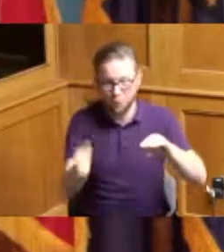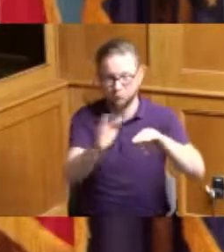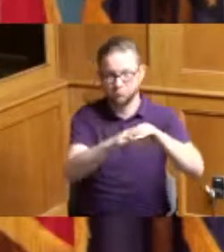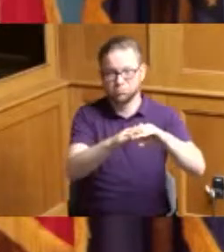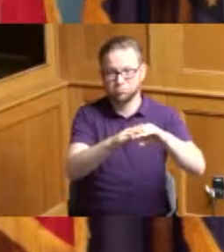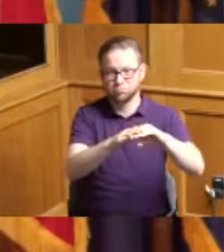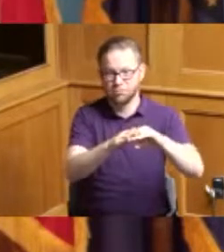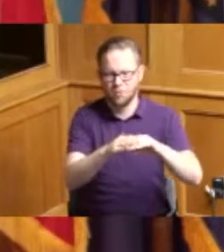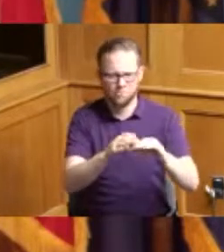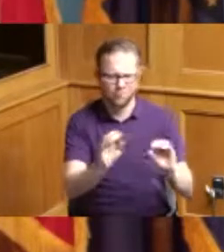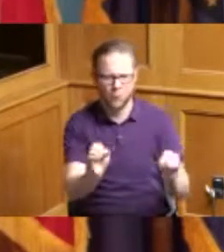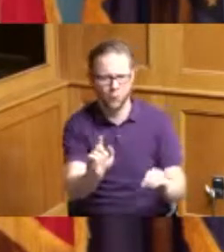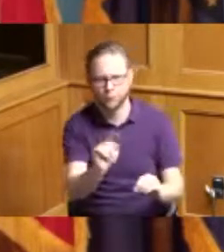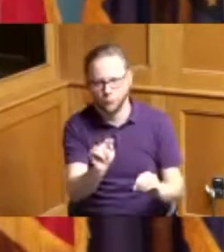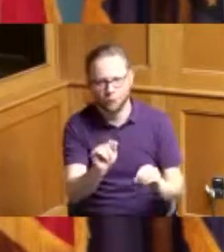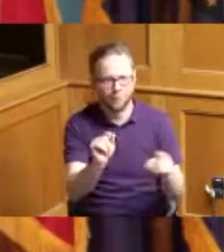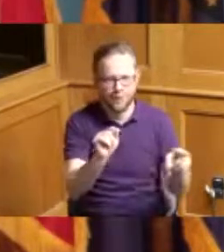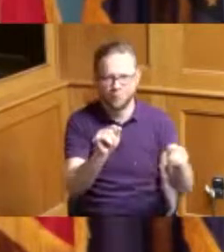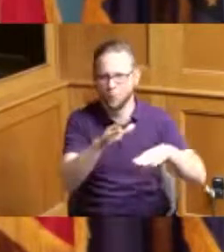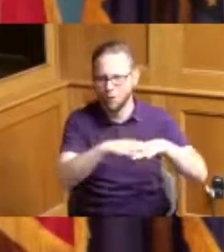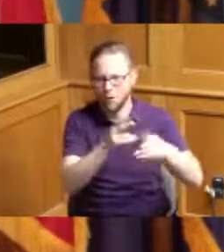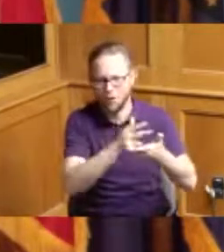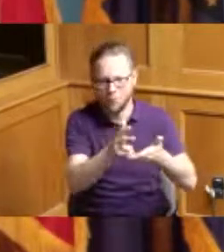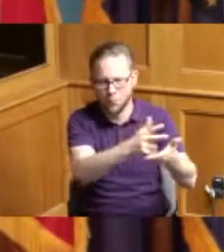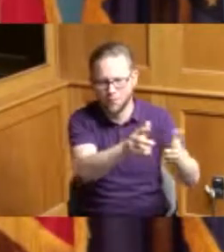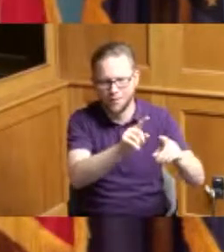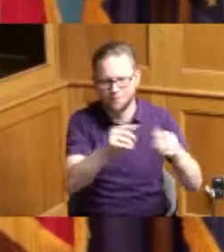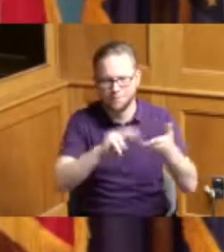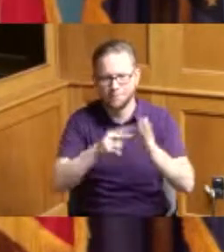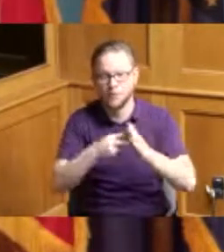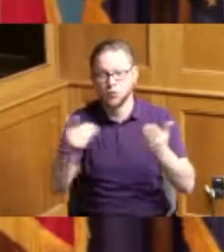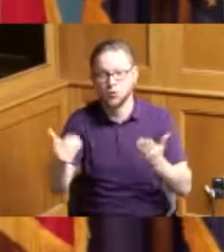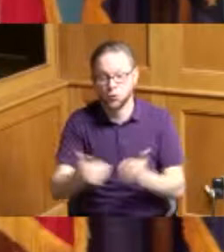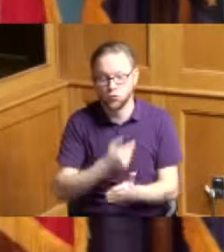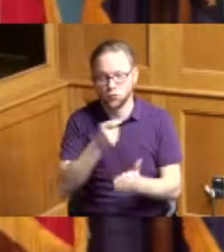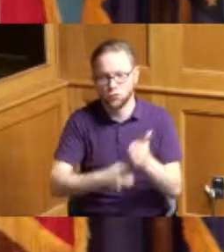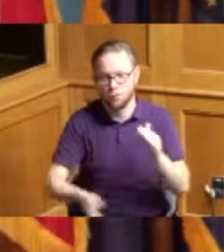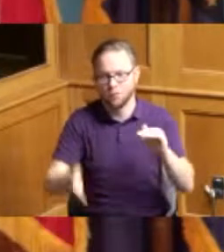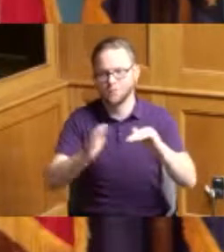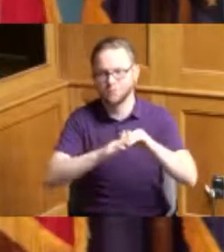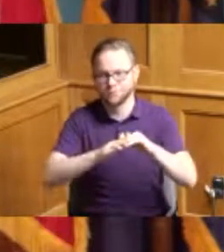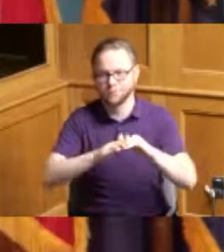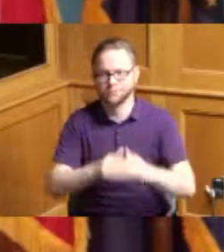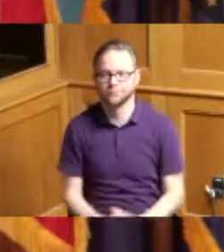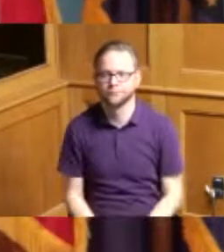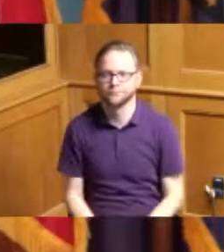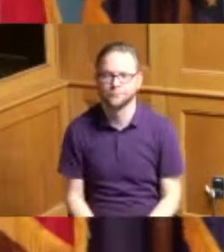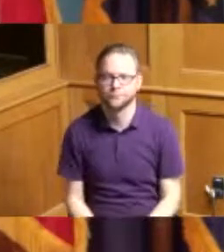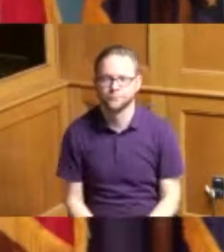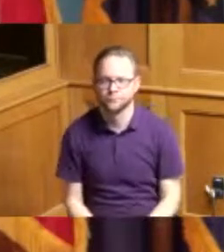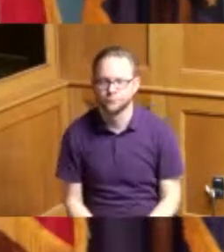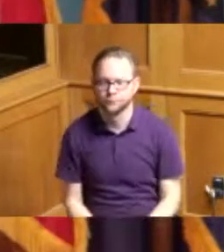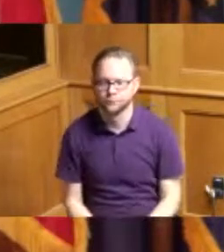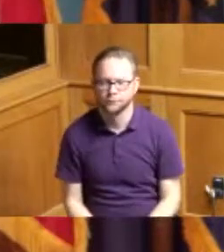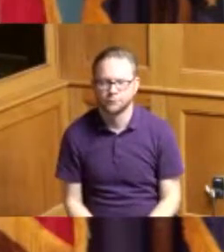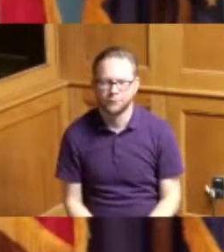bathroom or whatever that would be a new feeling renters out here so that's kind of where I'm at